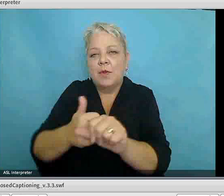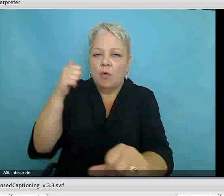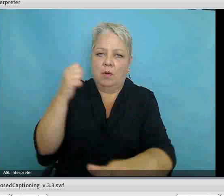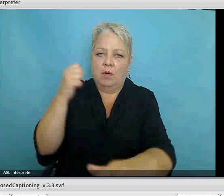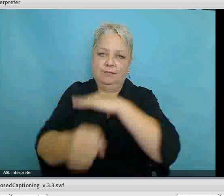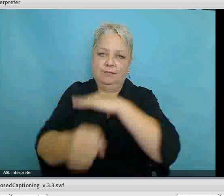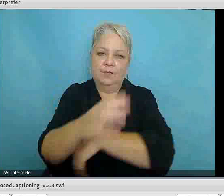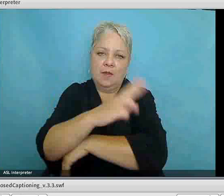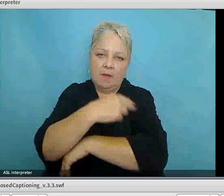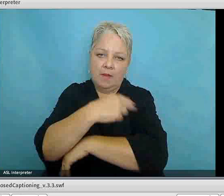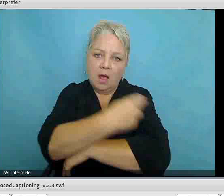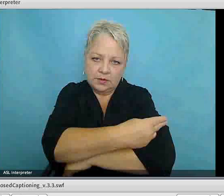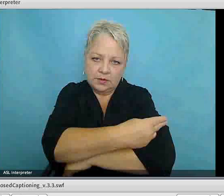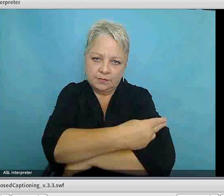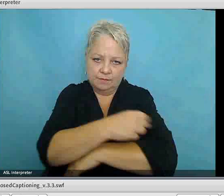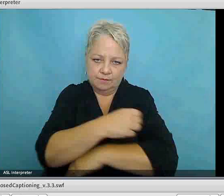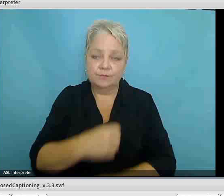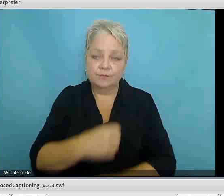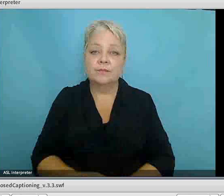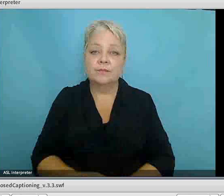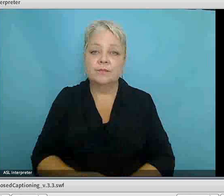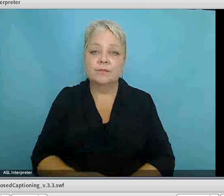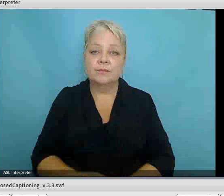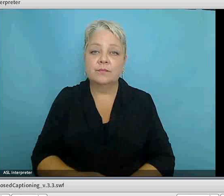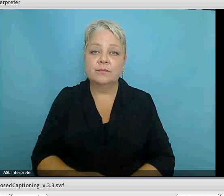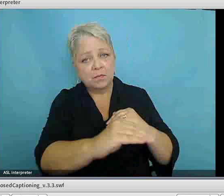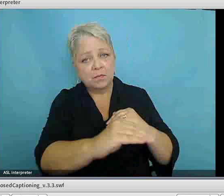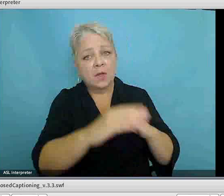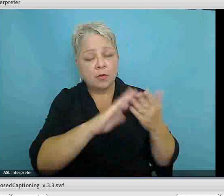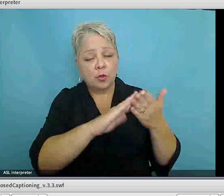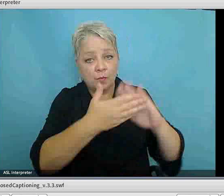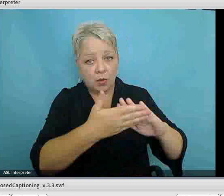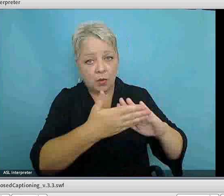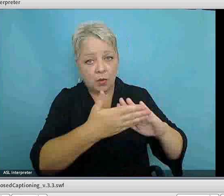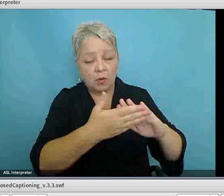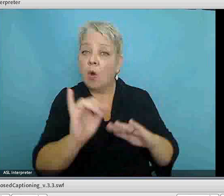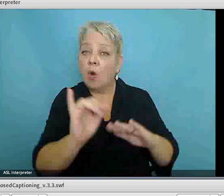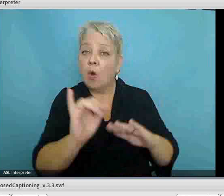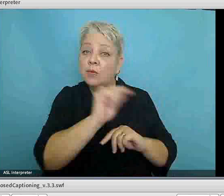They're also important to helping people stabilize if they do have an inpatient event.